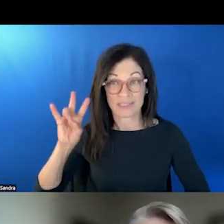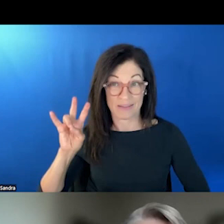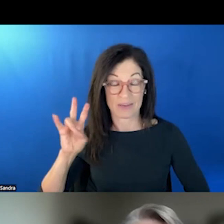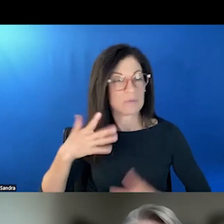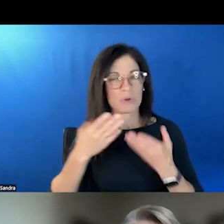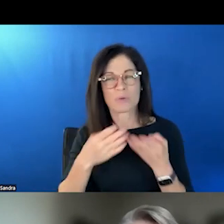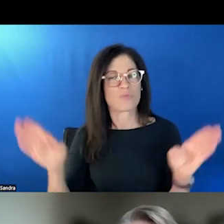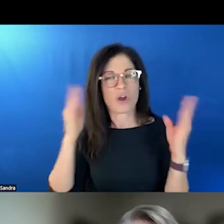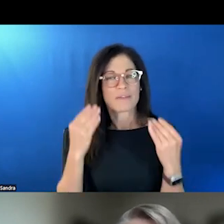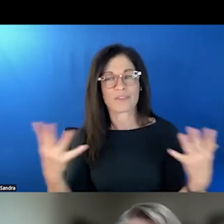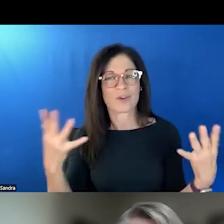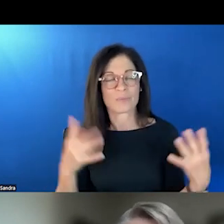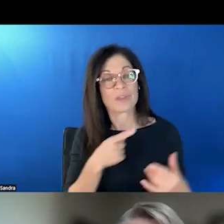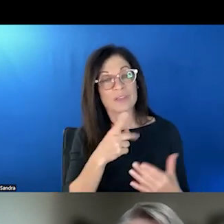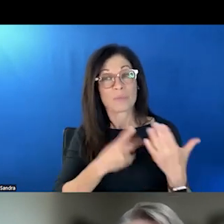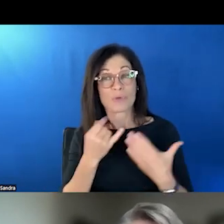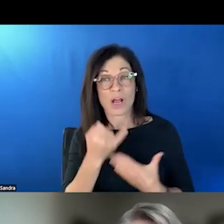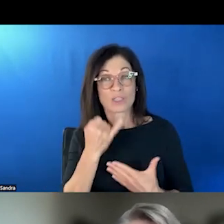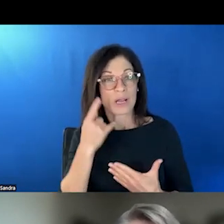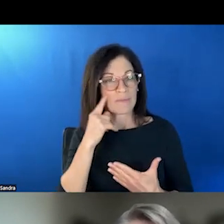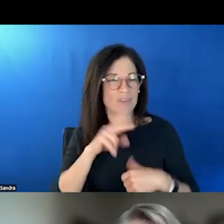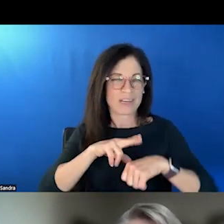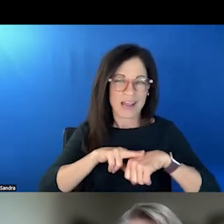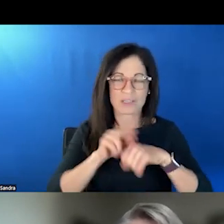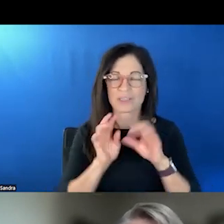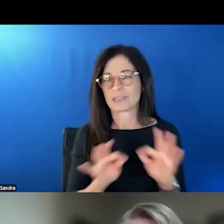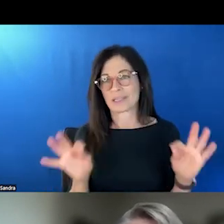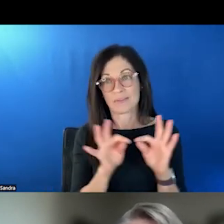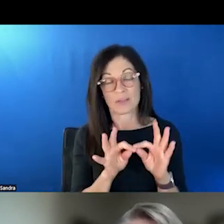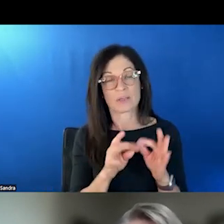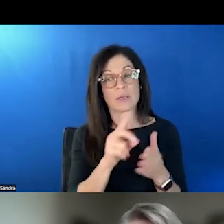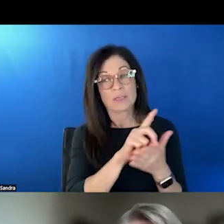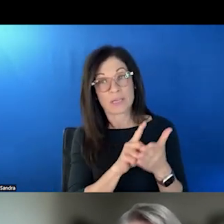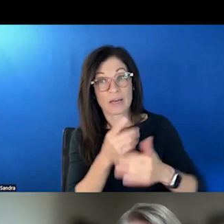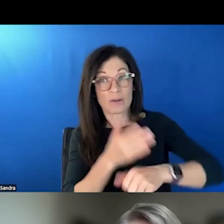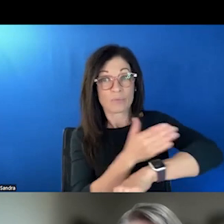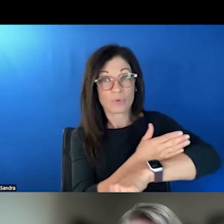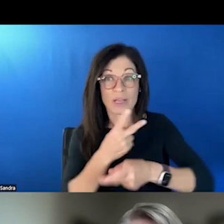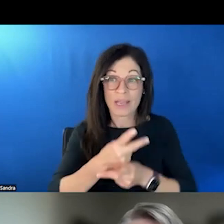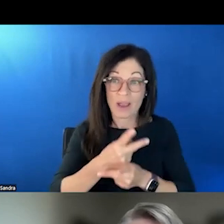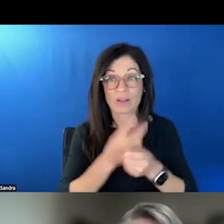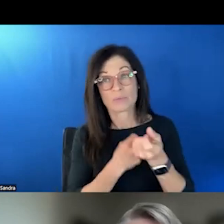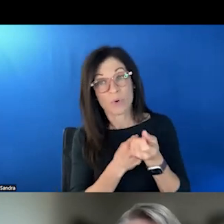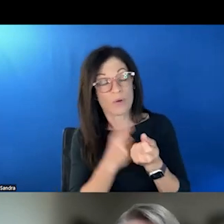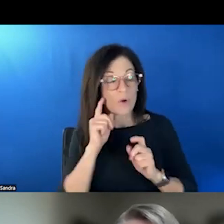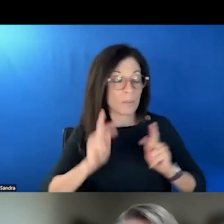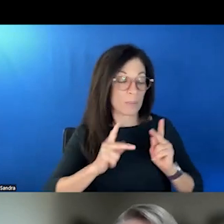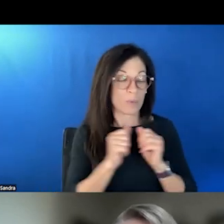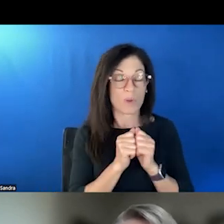THIS. THIS IS A PROJECT OF SIGNIFICANCE DESIGNED TO IMPROVE THE CARE AND SUPPORT FOR PEOPLE WITH COOCCURRING MENTAL